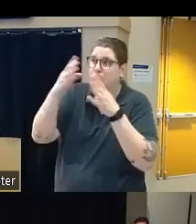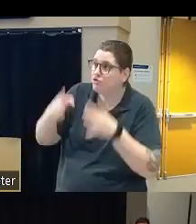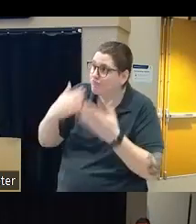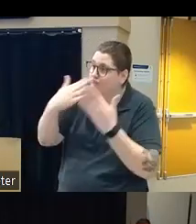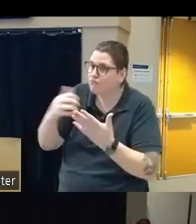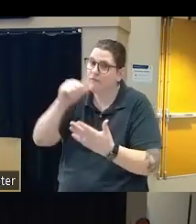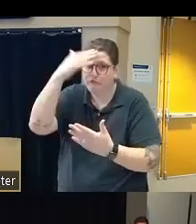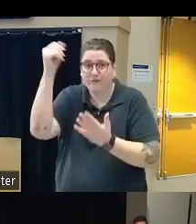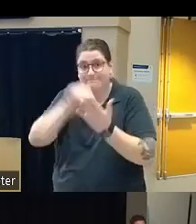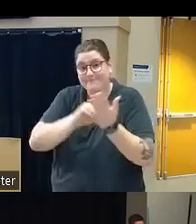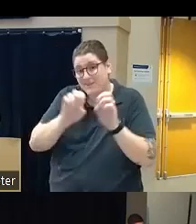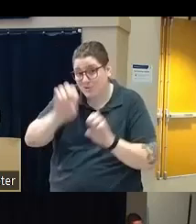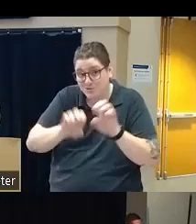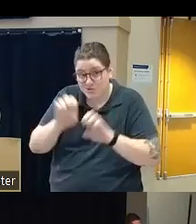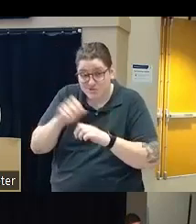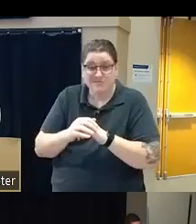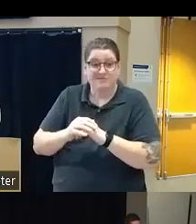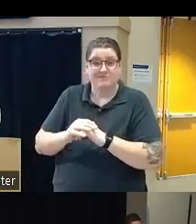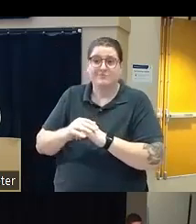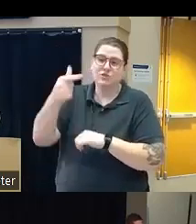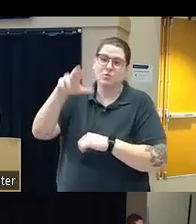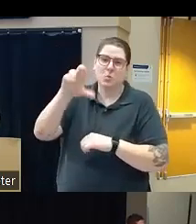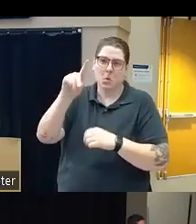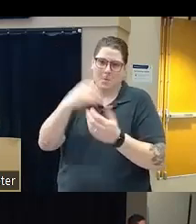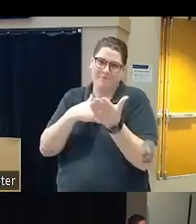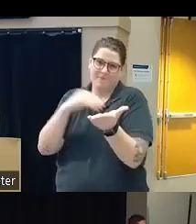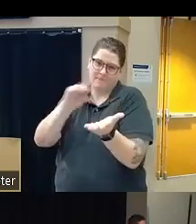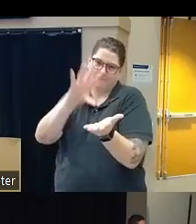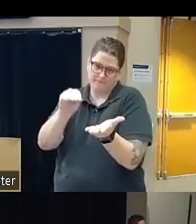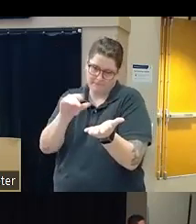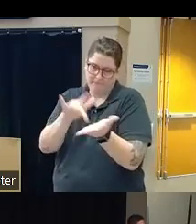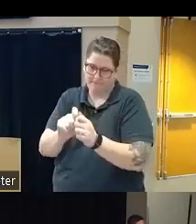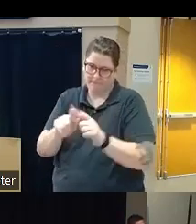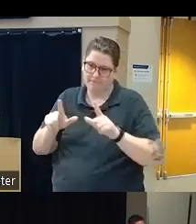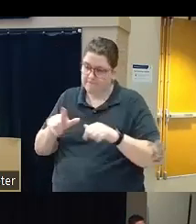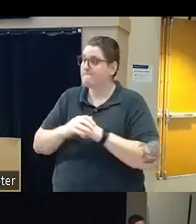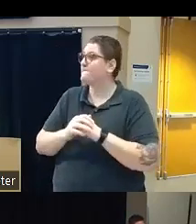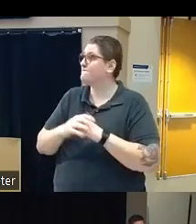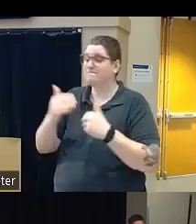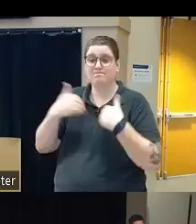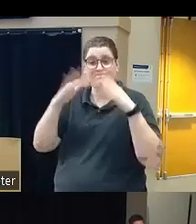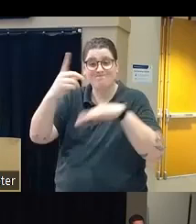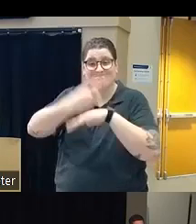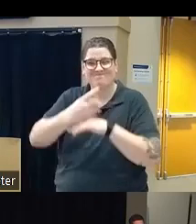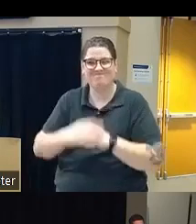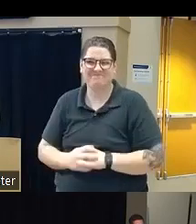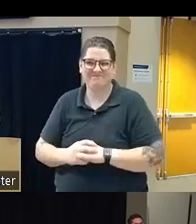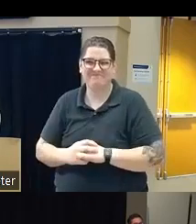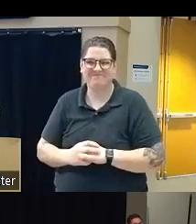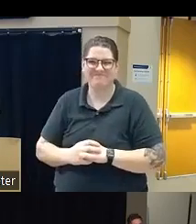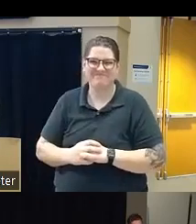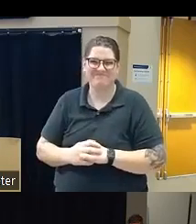fill out the evaluation the QR codes on the screen there and I hope everyone has a good day thank you